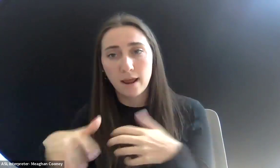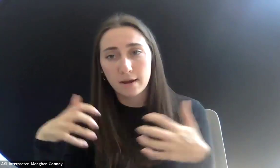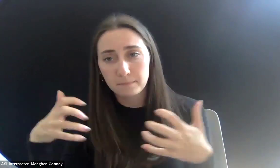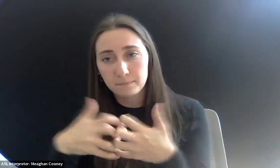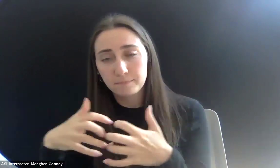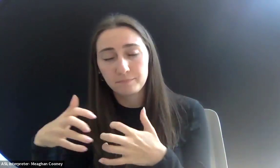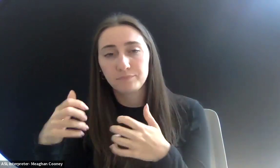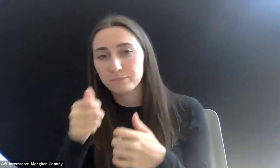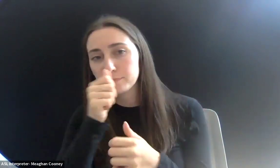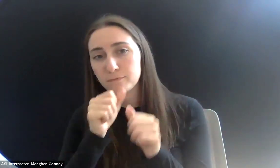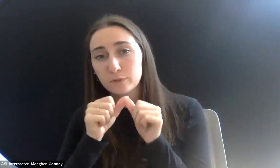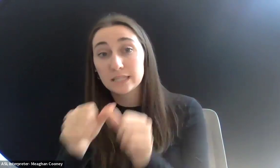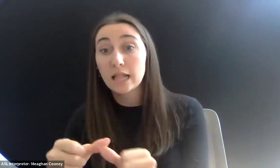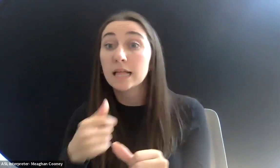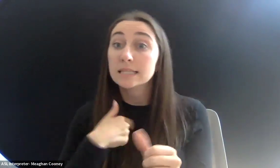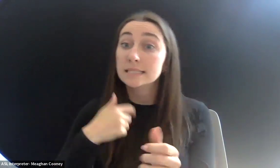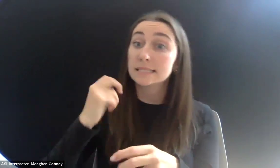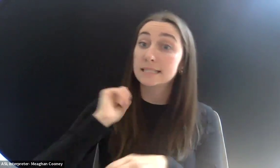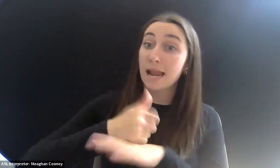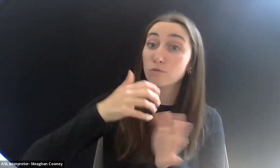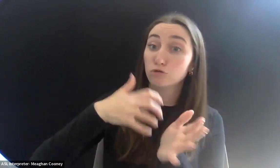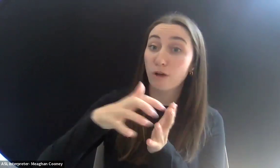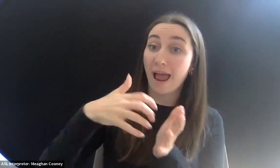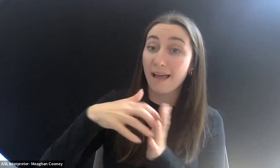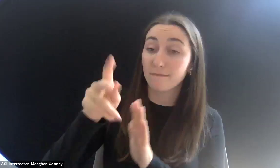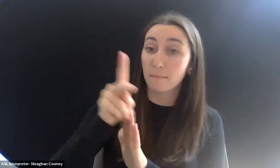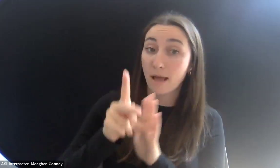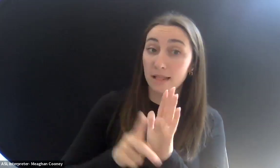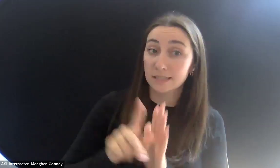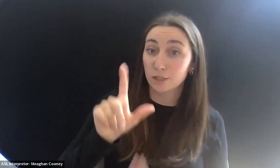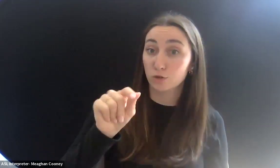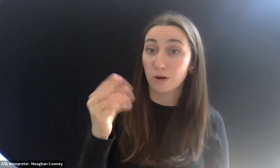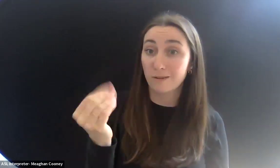A draft policy was issued for comment in 2014, but never finalized.